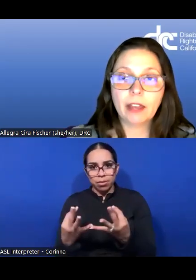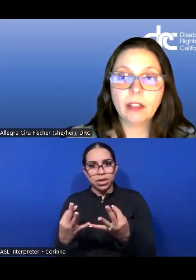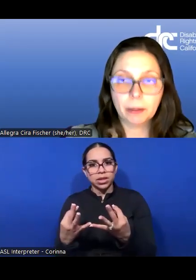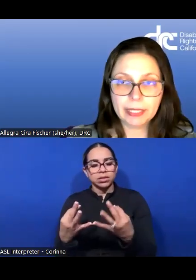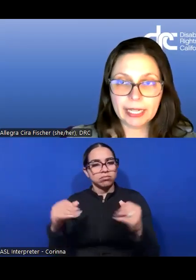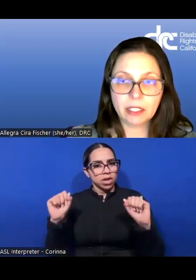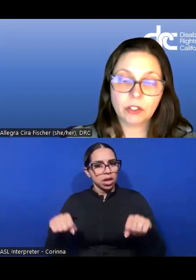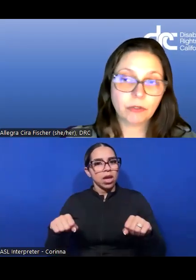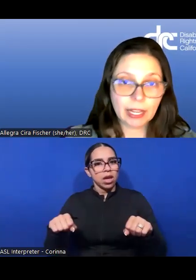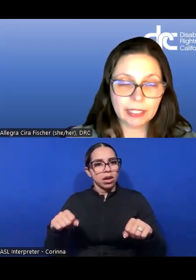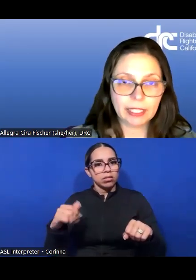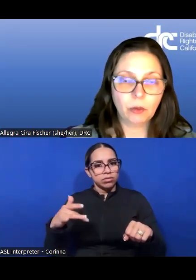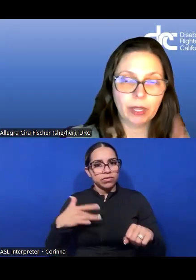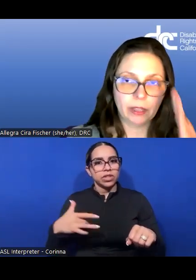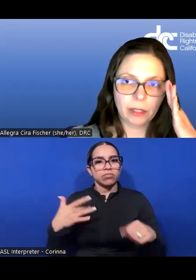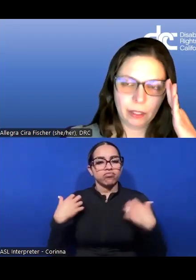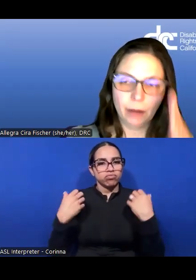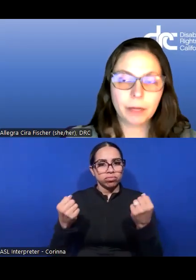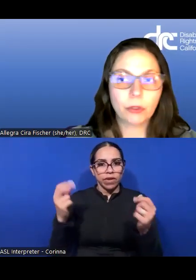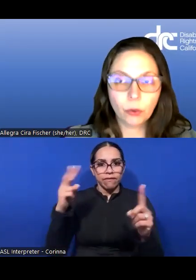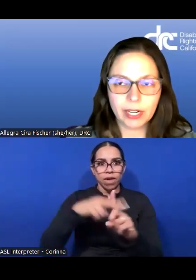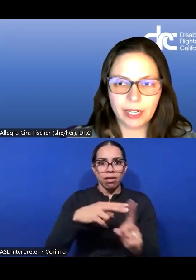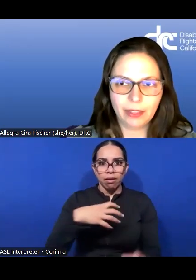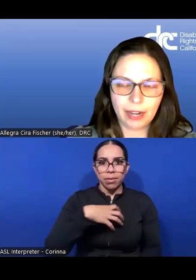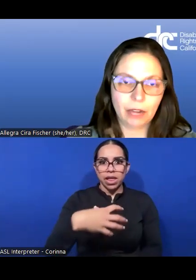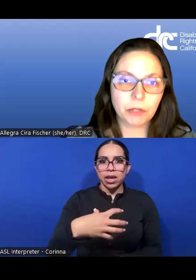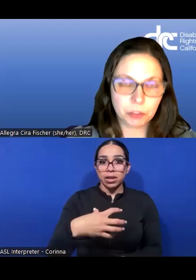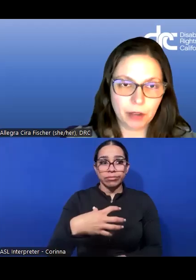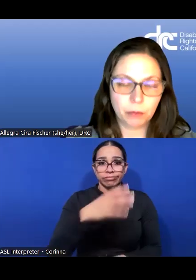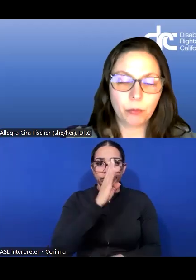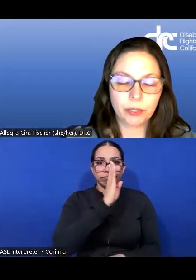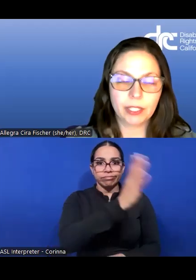a complaint directly with, an authority that can respond appropriately